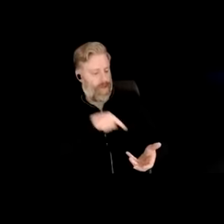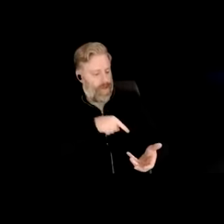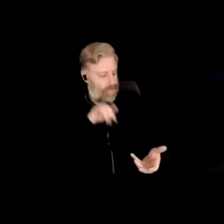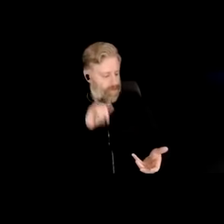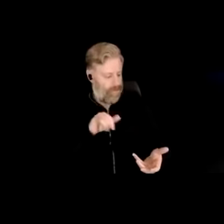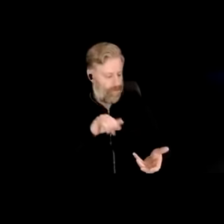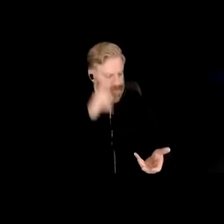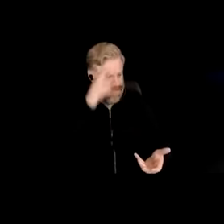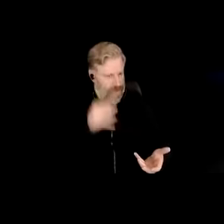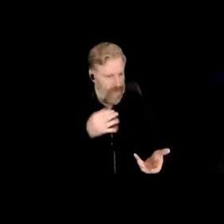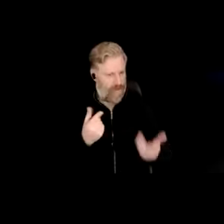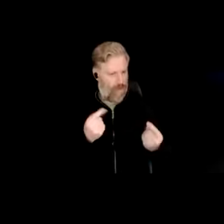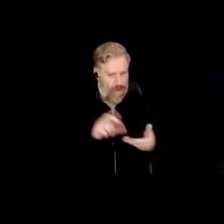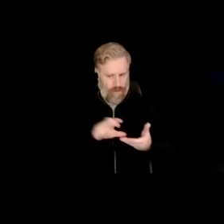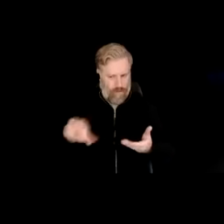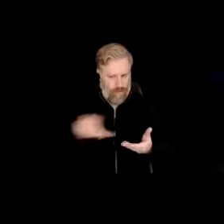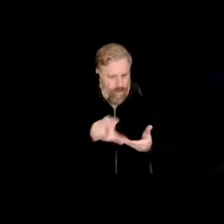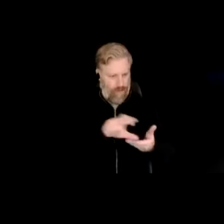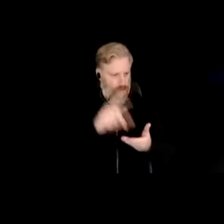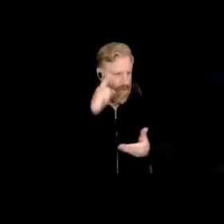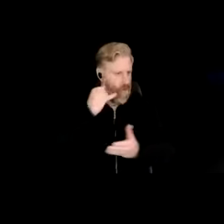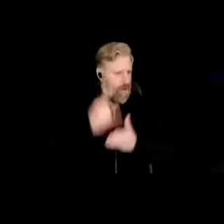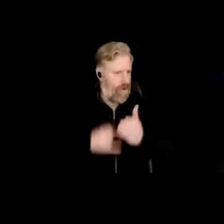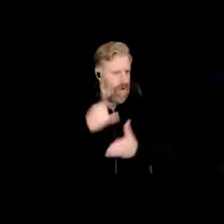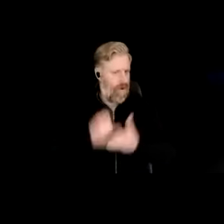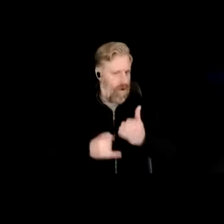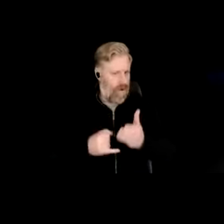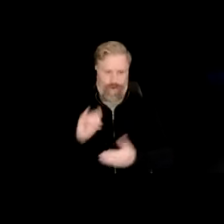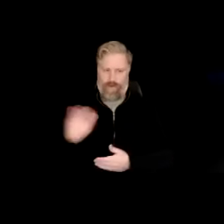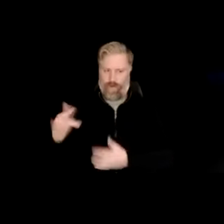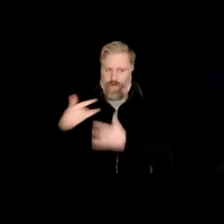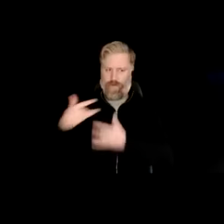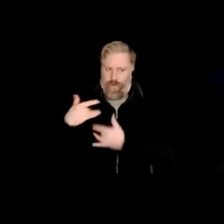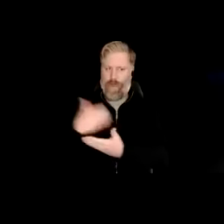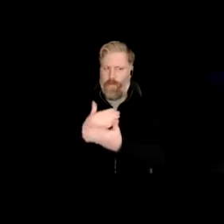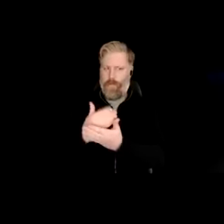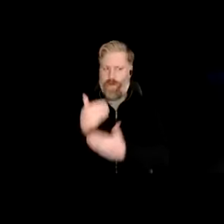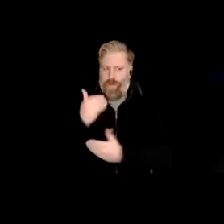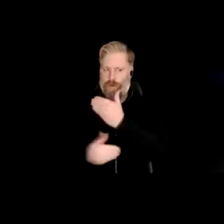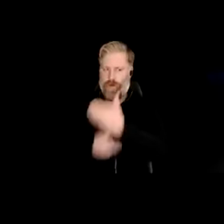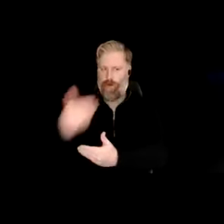are available through the appropriation within the usual budget processes, and the special fund is part of the